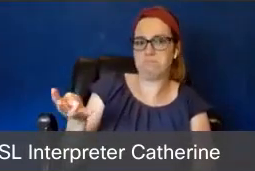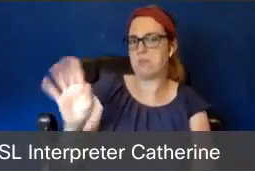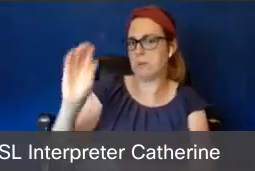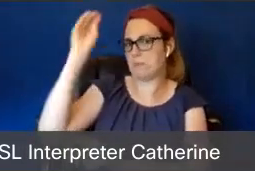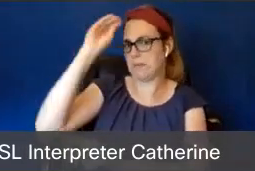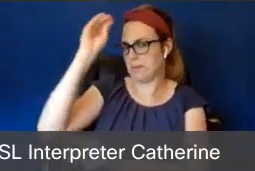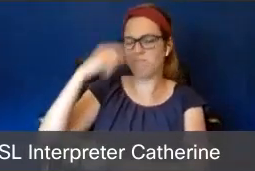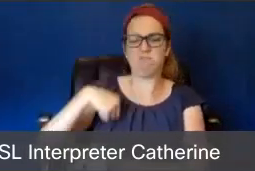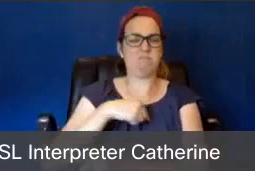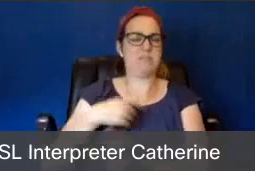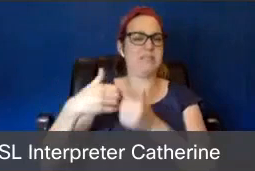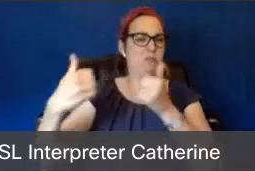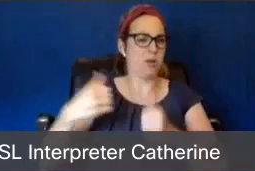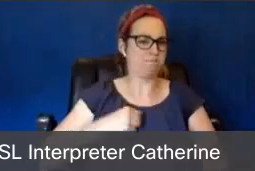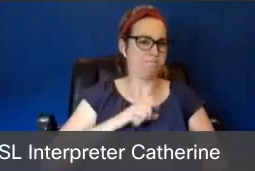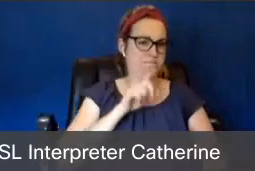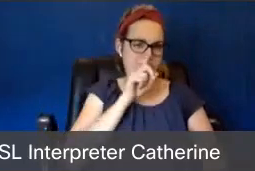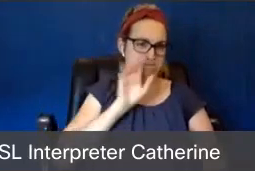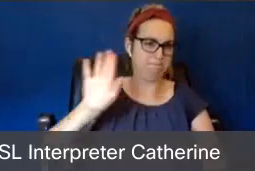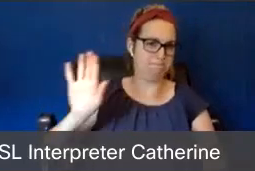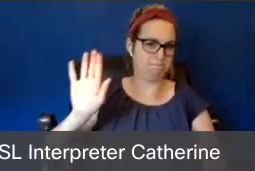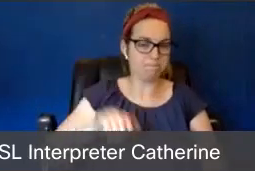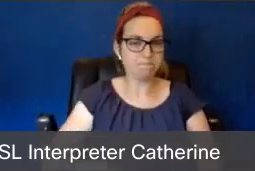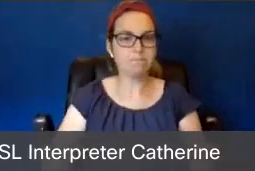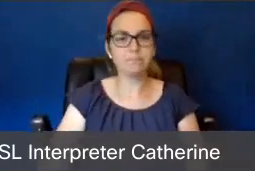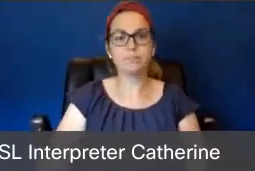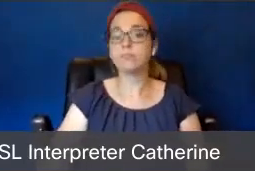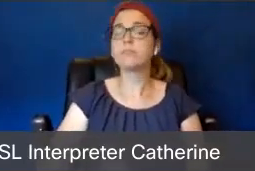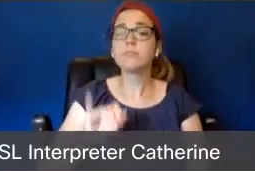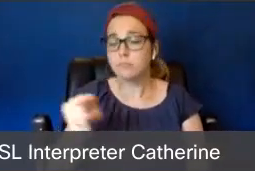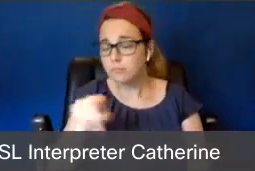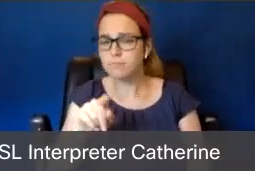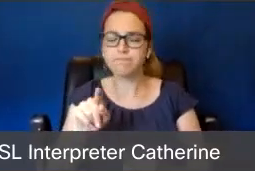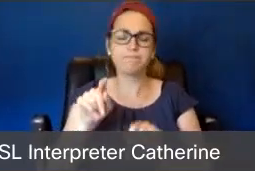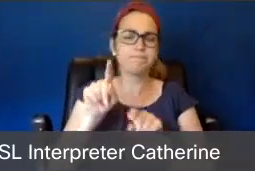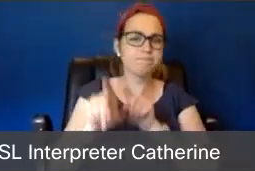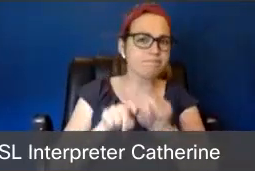If you have any questions for the presenters or questions in regards to the technology,